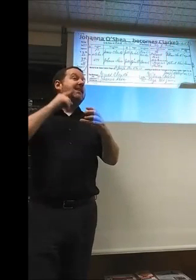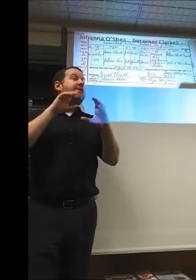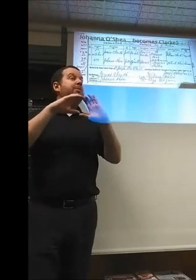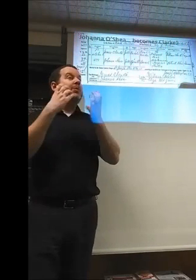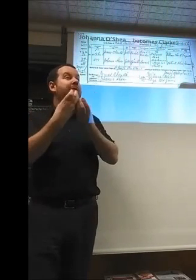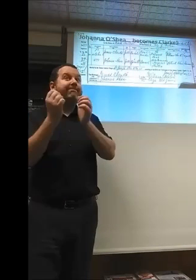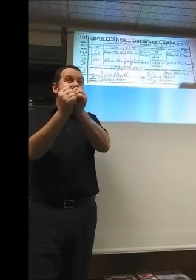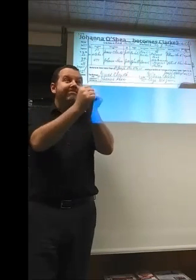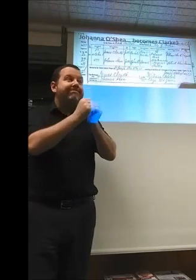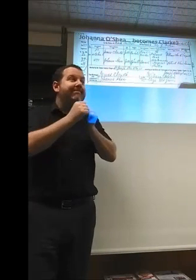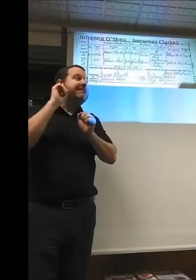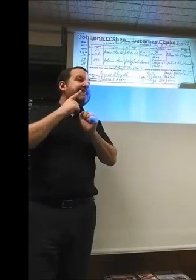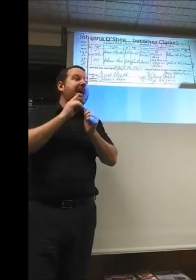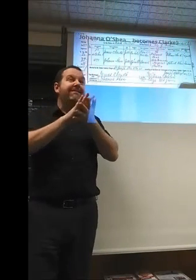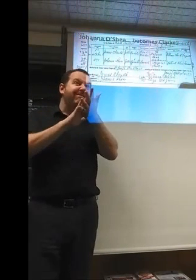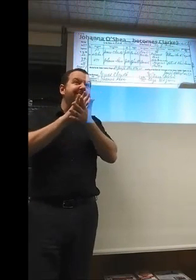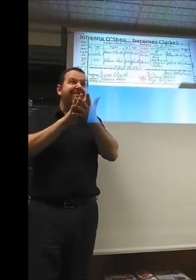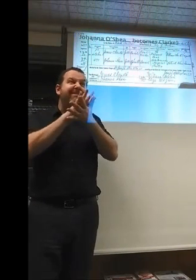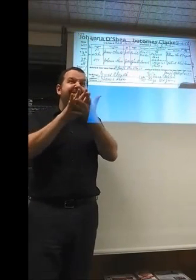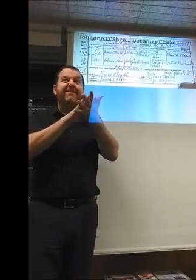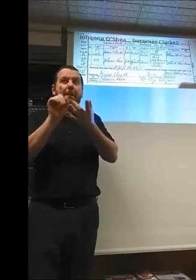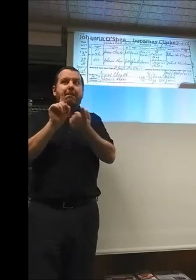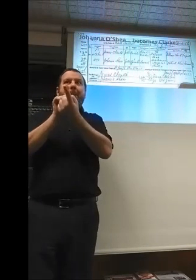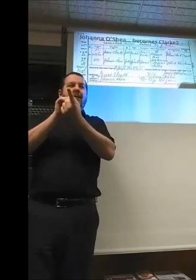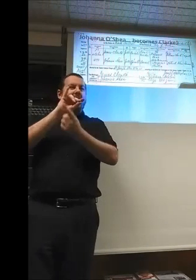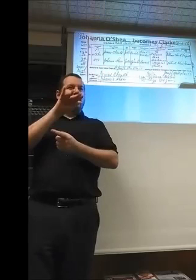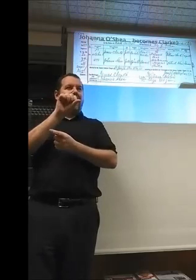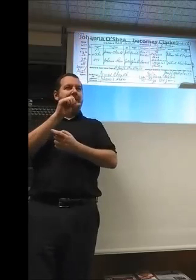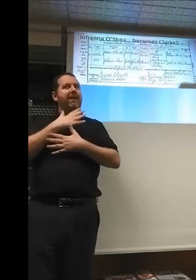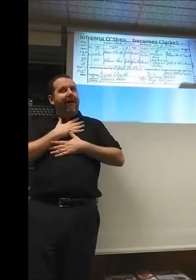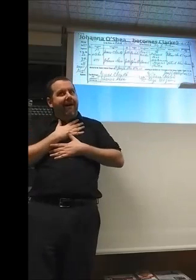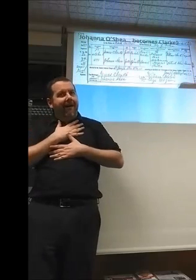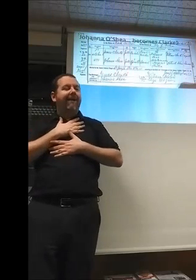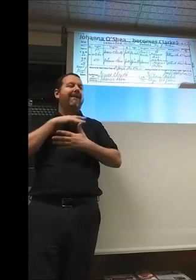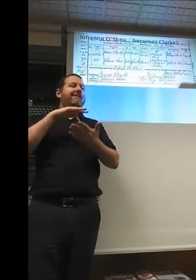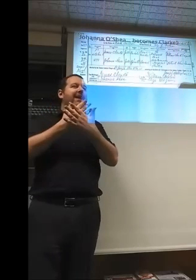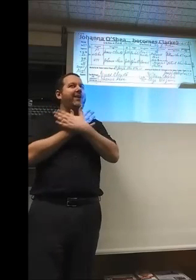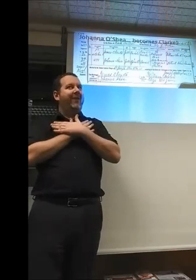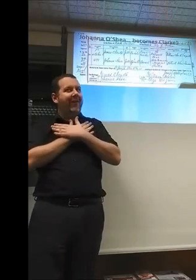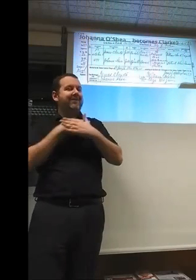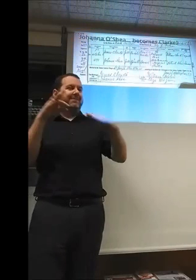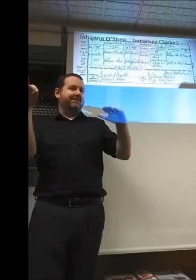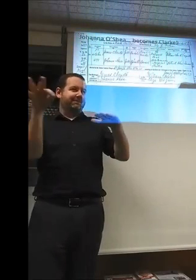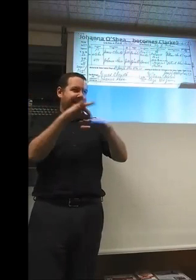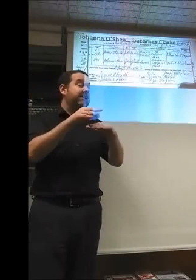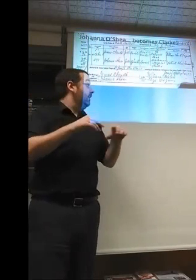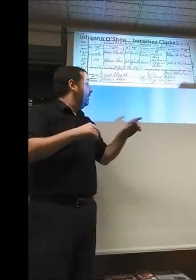They went in and the were curious to see how they would communicate with James brennan.